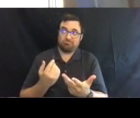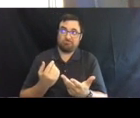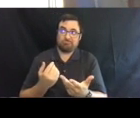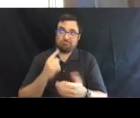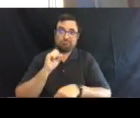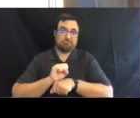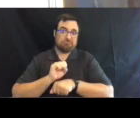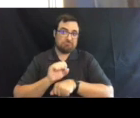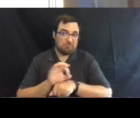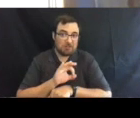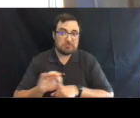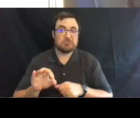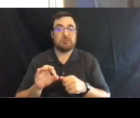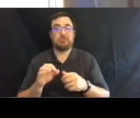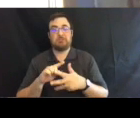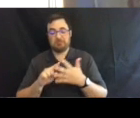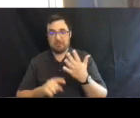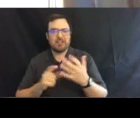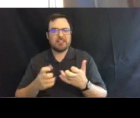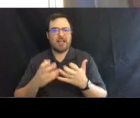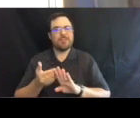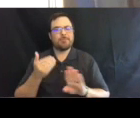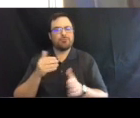Lots of preschool-like activities are listed.